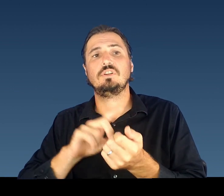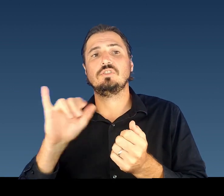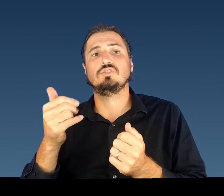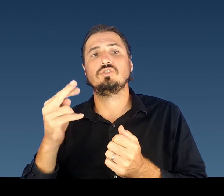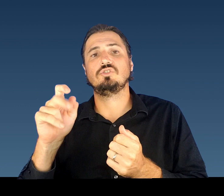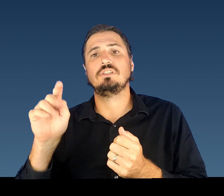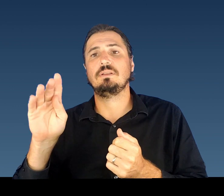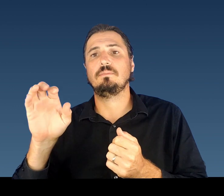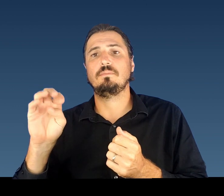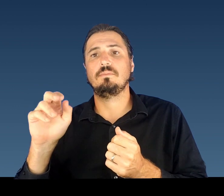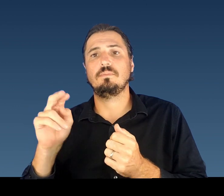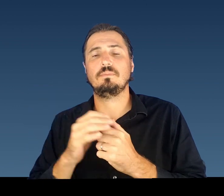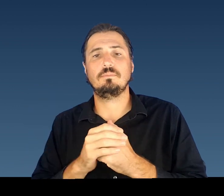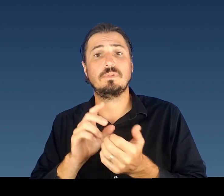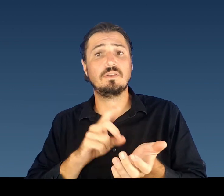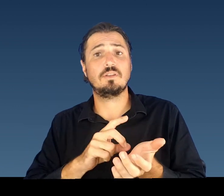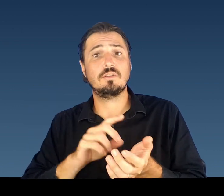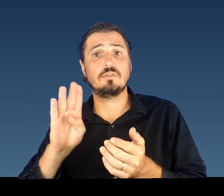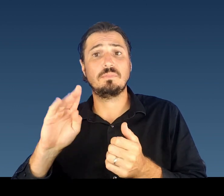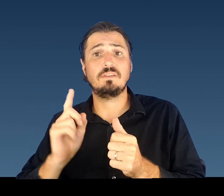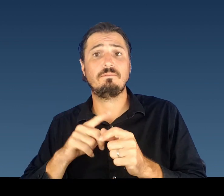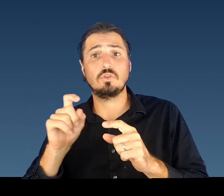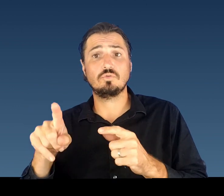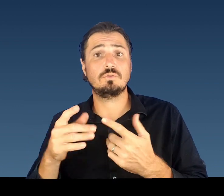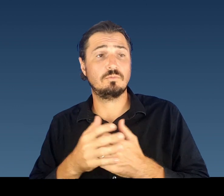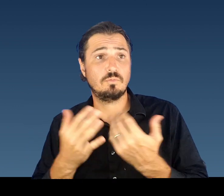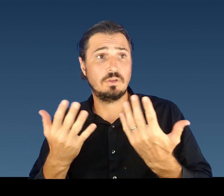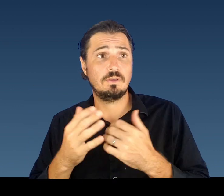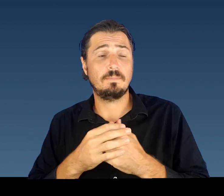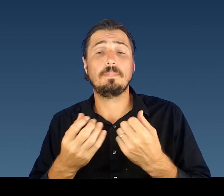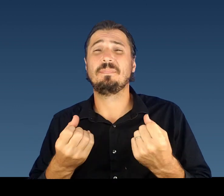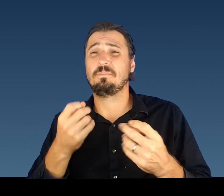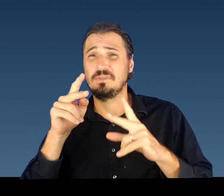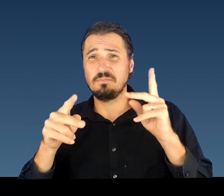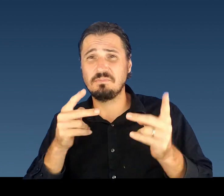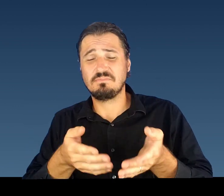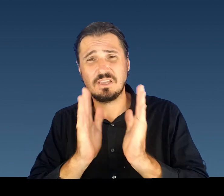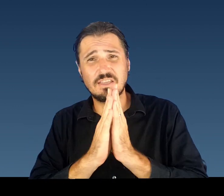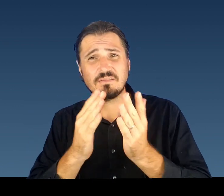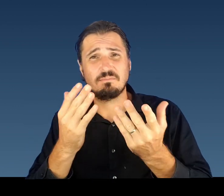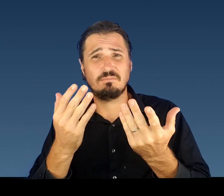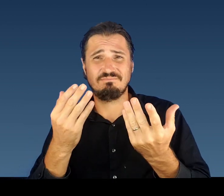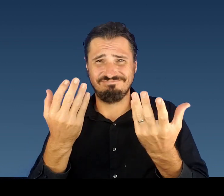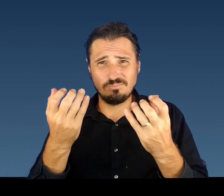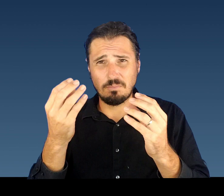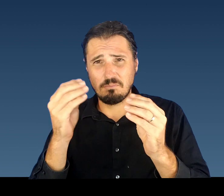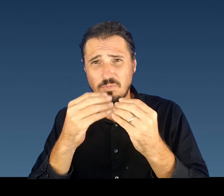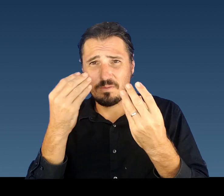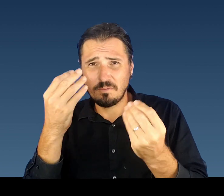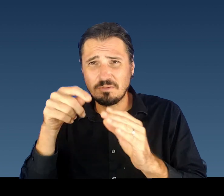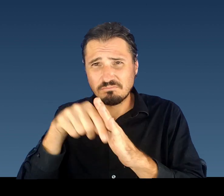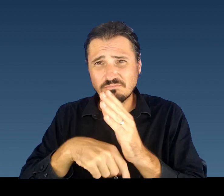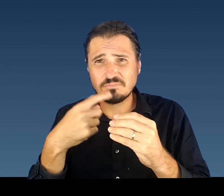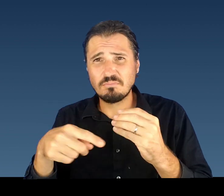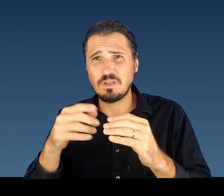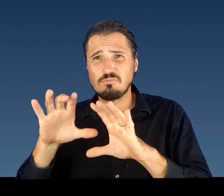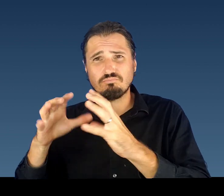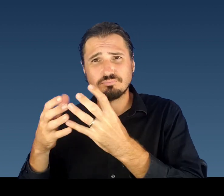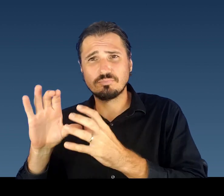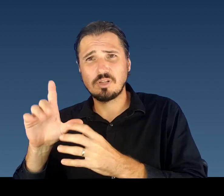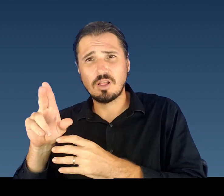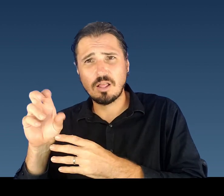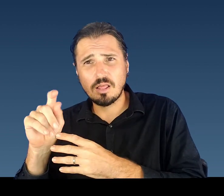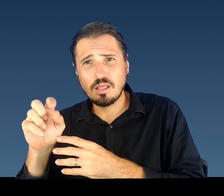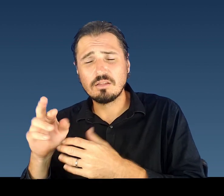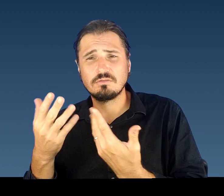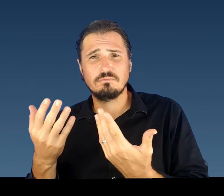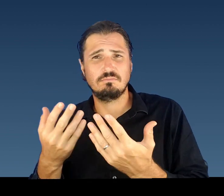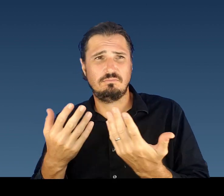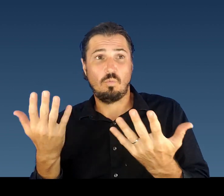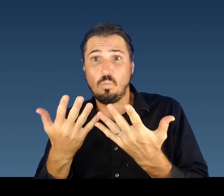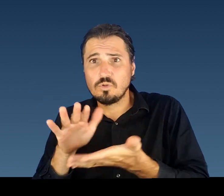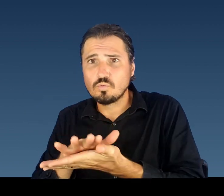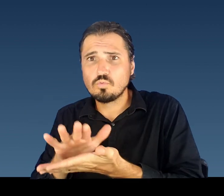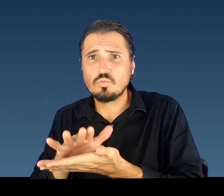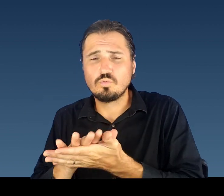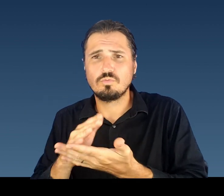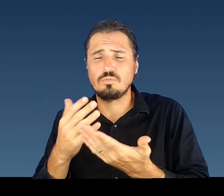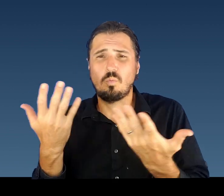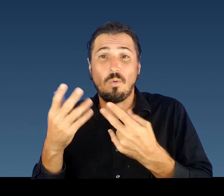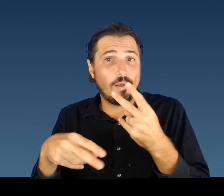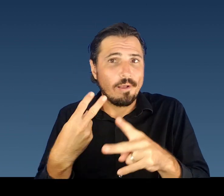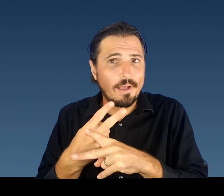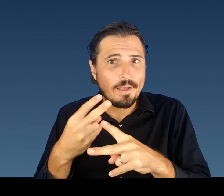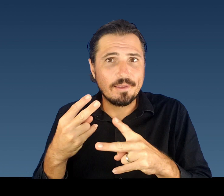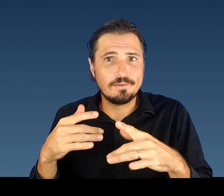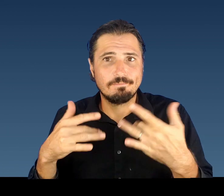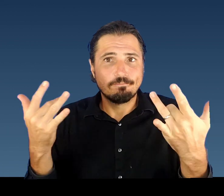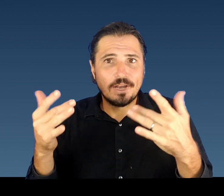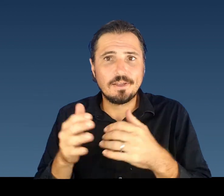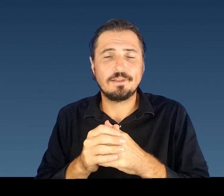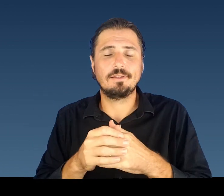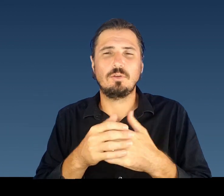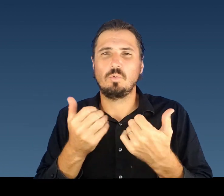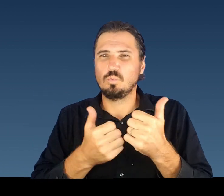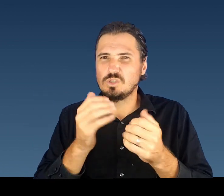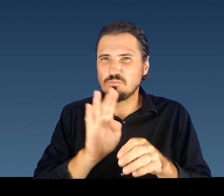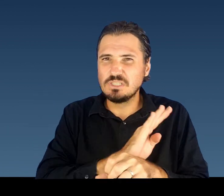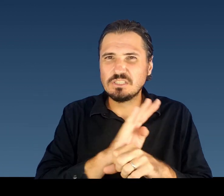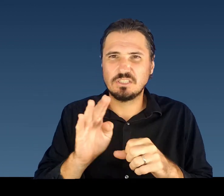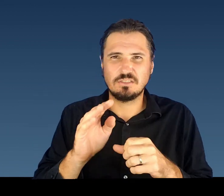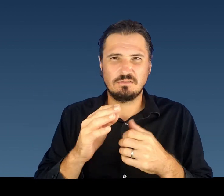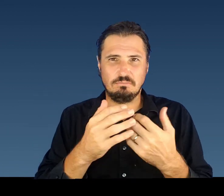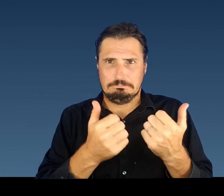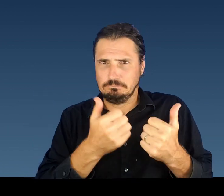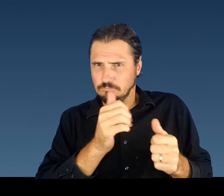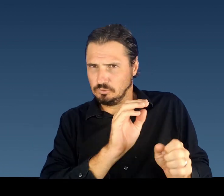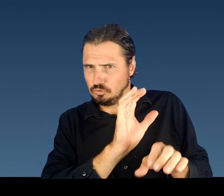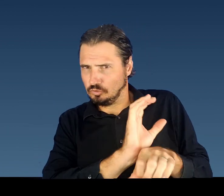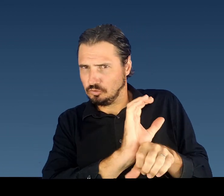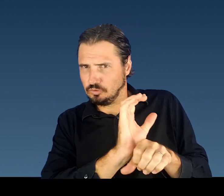If you are experiencing symptoms, please avoid the Convention Hall site and get tested at one of the drive-thru options. Drive-thru testing is available at Wilcox, KVMH, the Kapa‘a Longs, and the